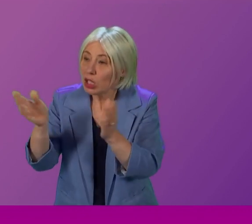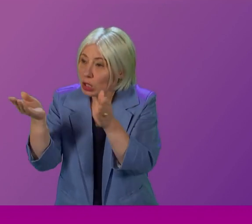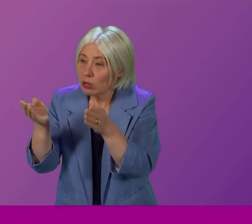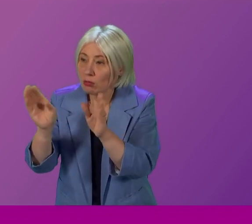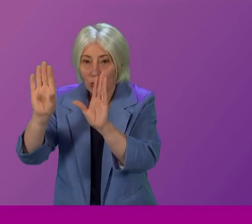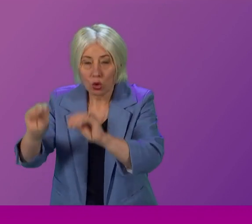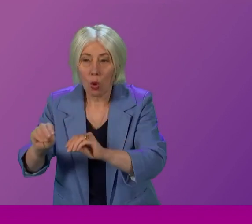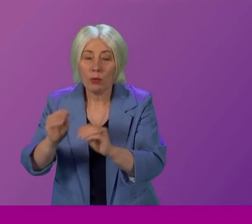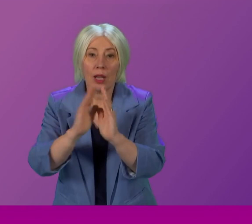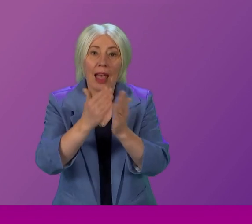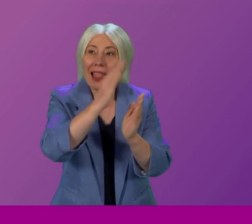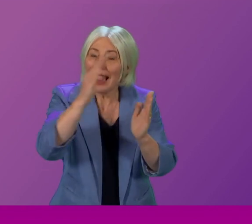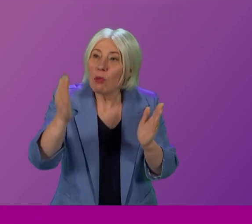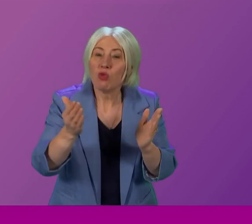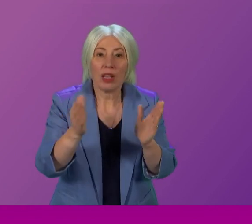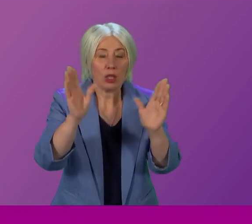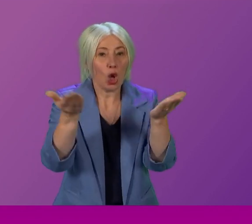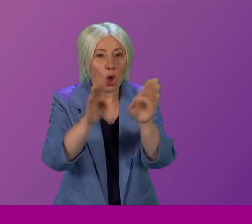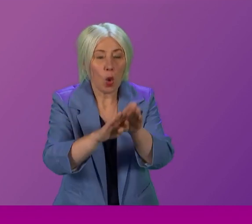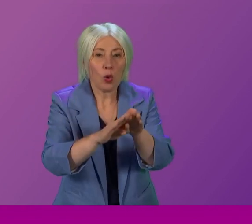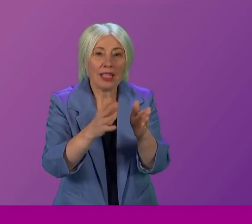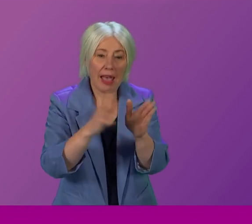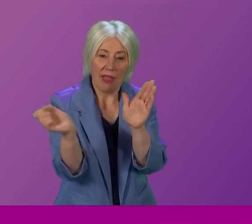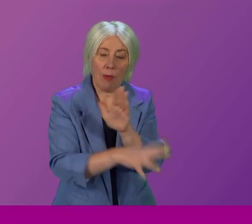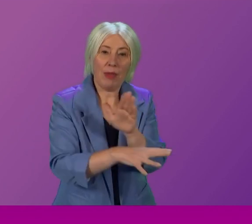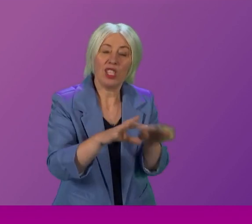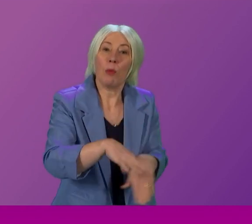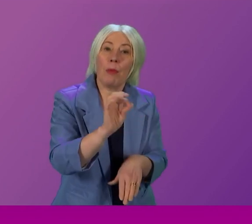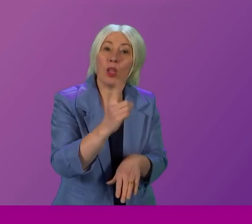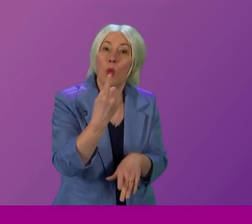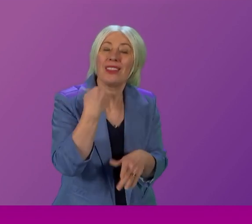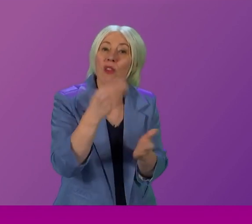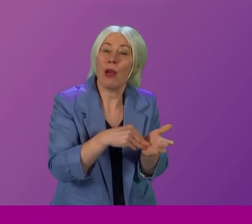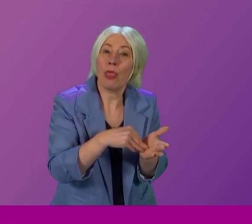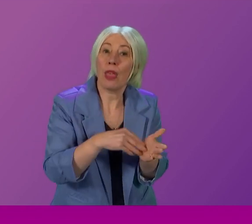and bins are collected only once a month. The blame for all that lies with Nicola